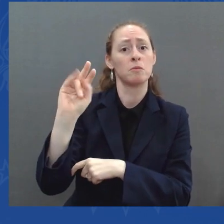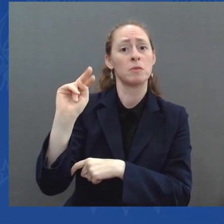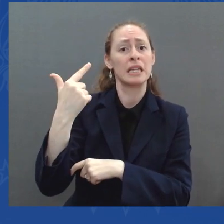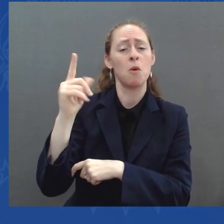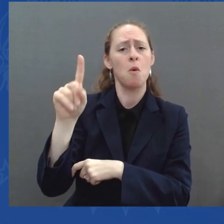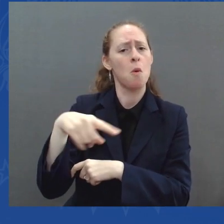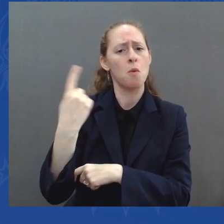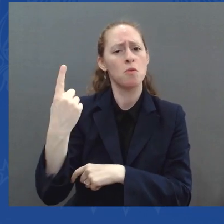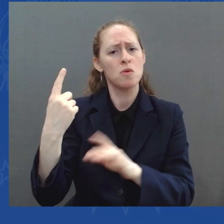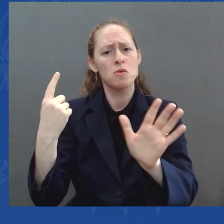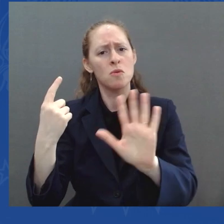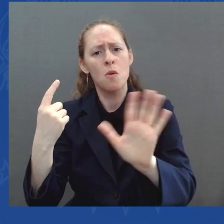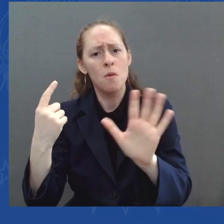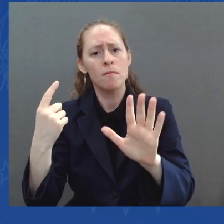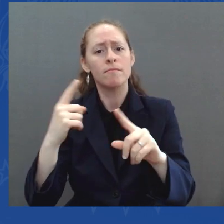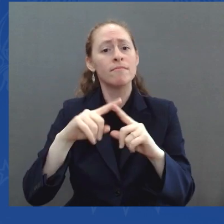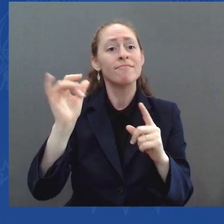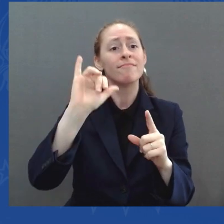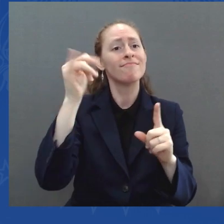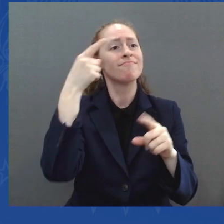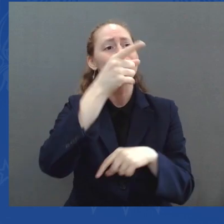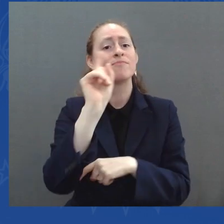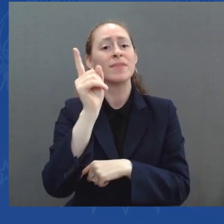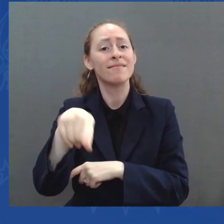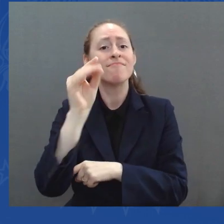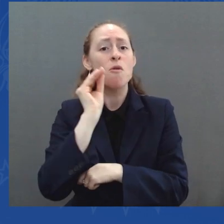So it's wonderful to be back to say thank you to all of you.